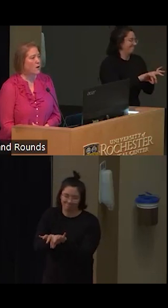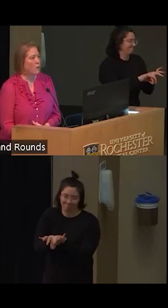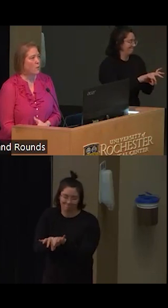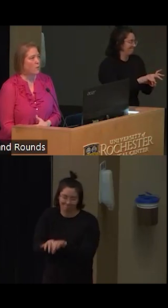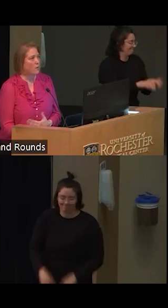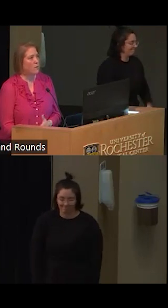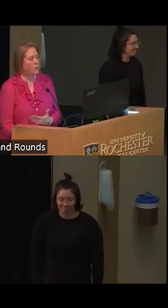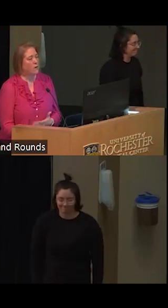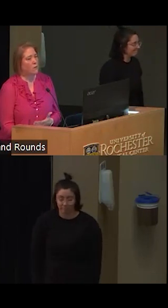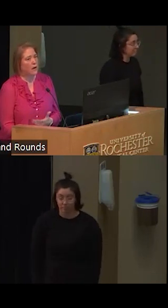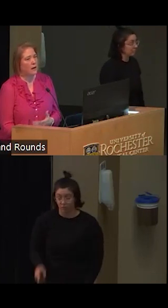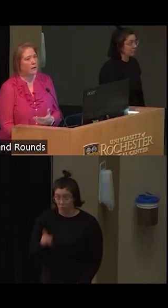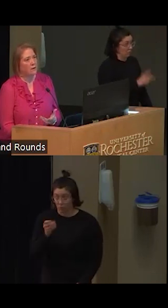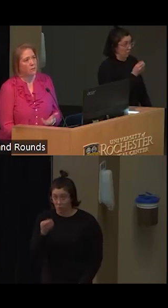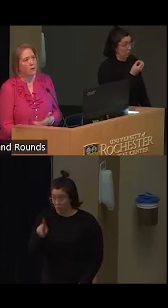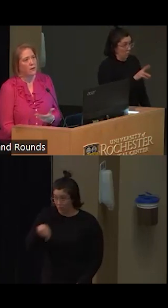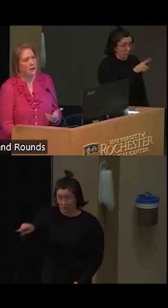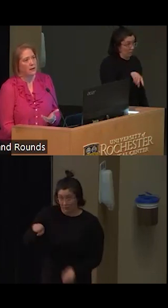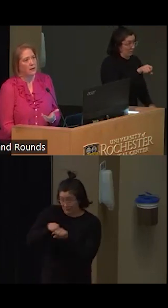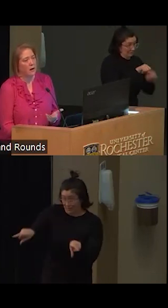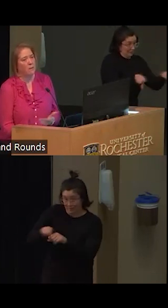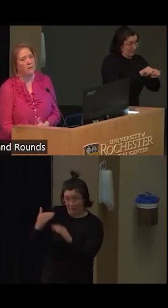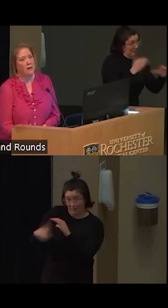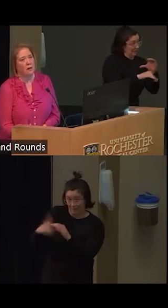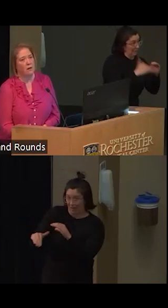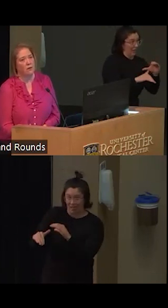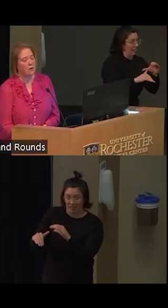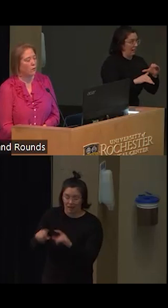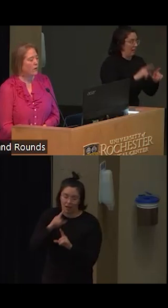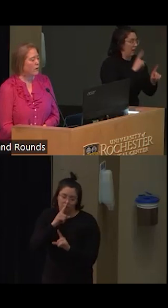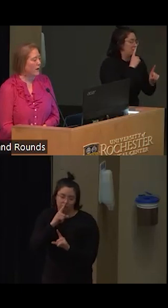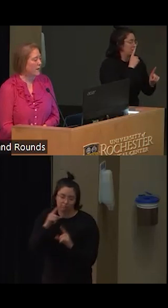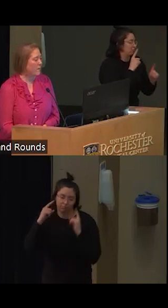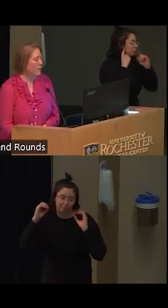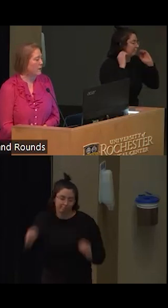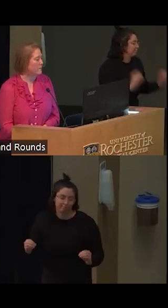um you know people really were not completing it and commenting on their teamwork at that point